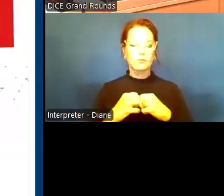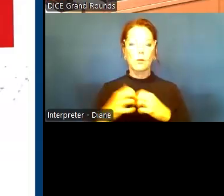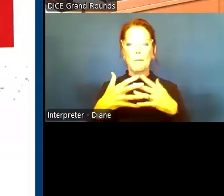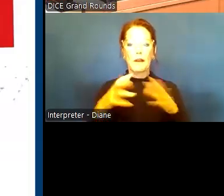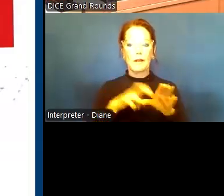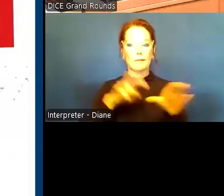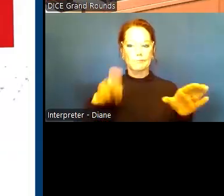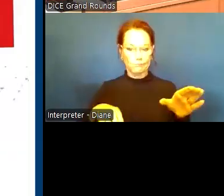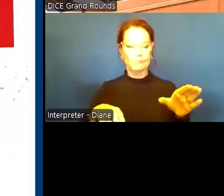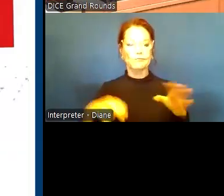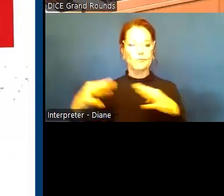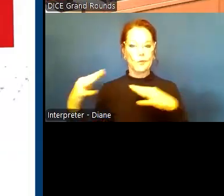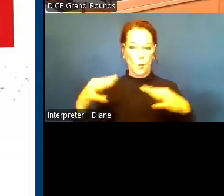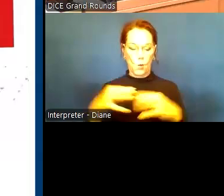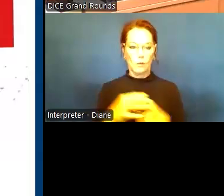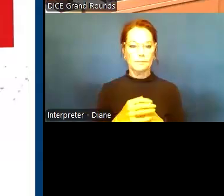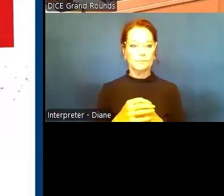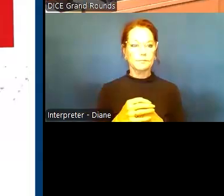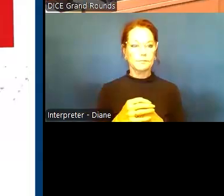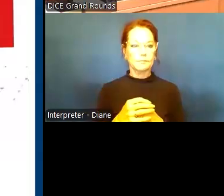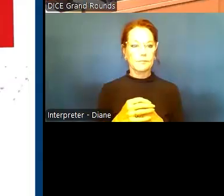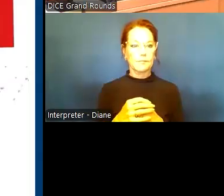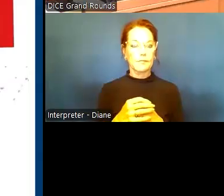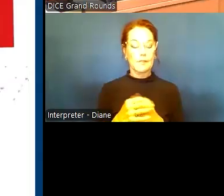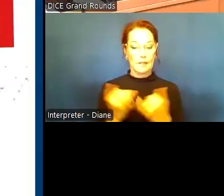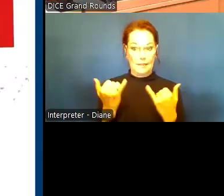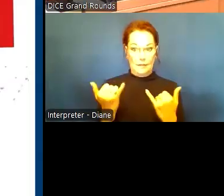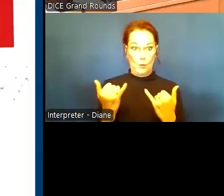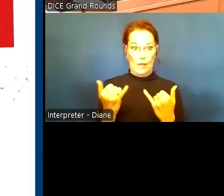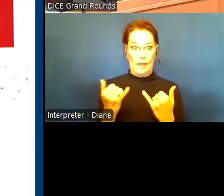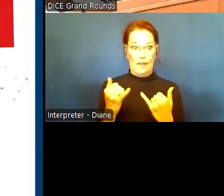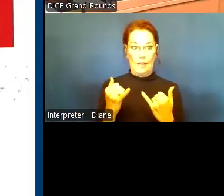interesting piece of that is right that that the Vietnam that currently exists to my parents and